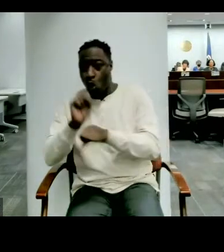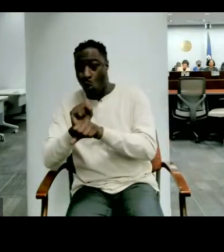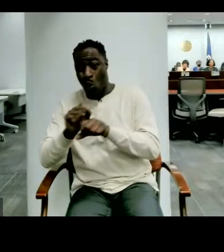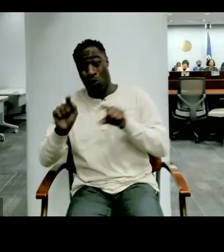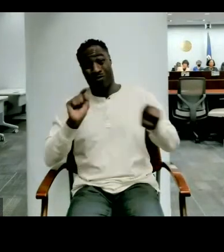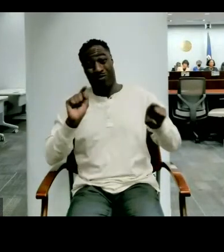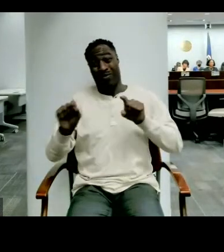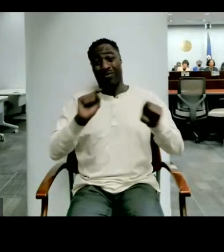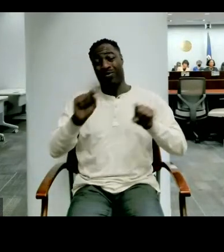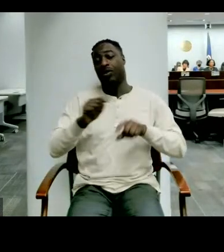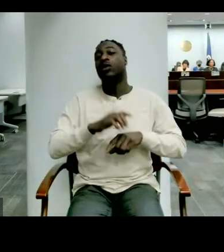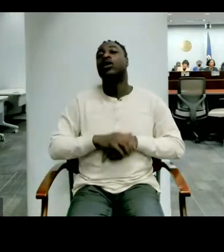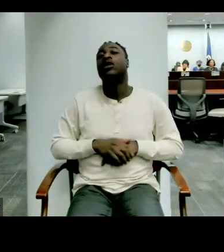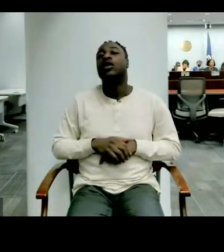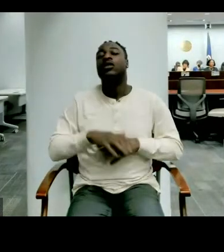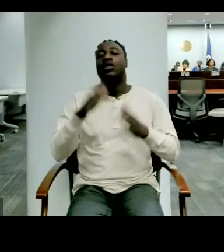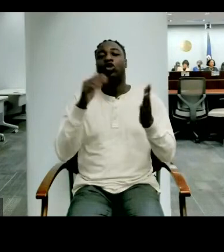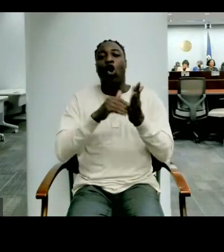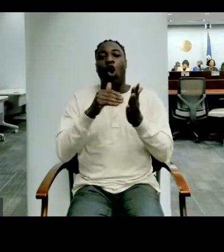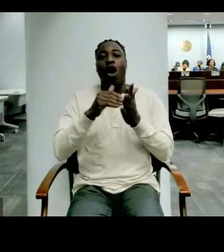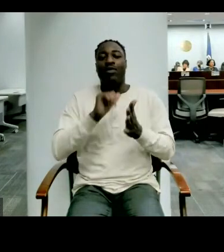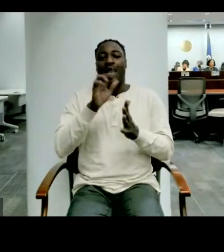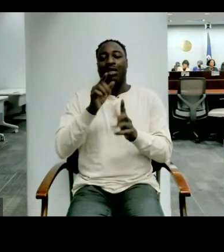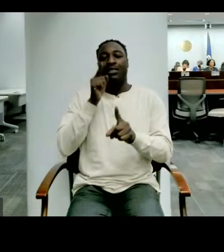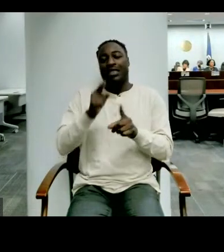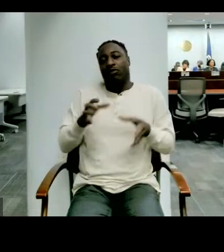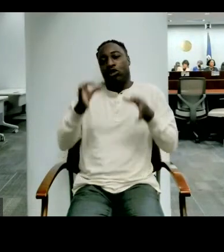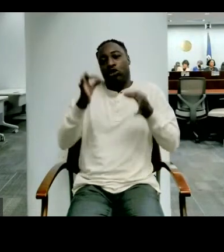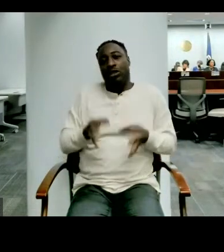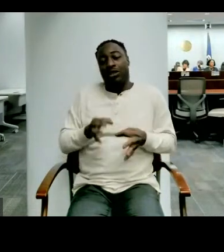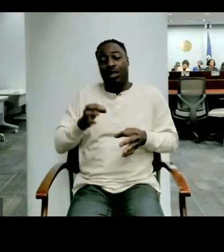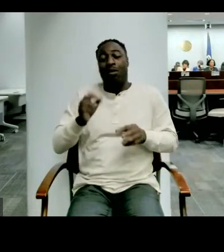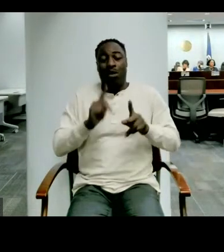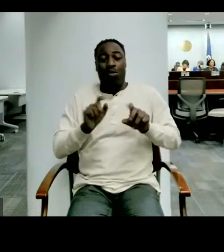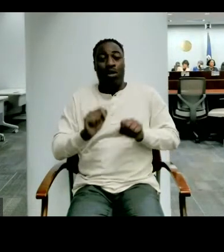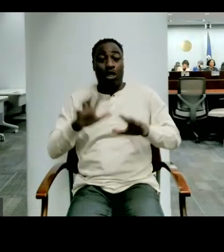So there's often not a specific decision to challenge, just no work today.